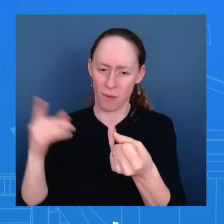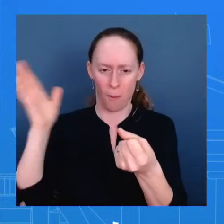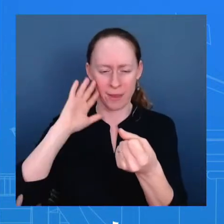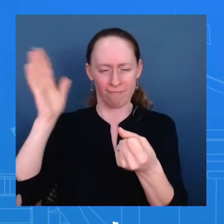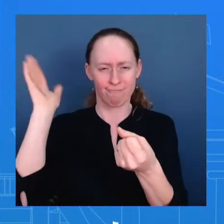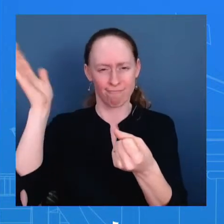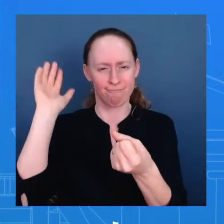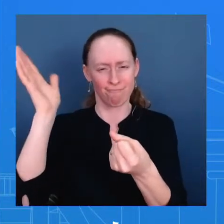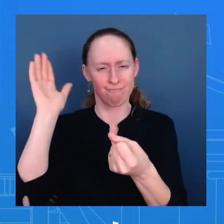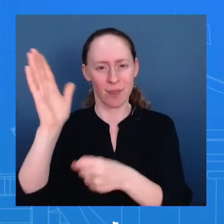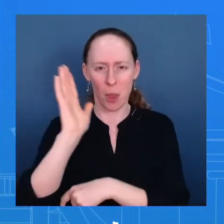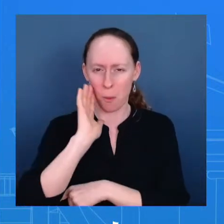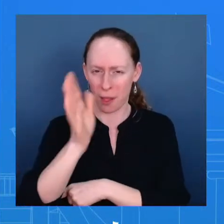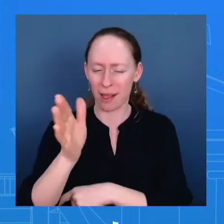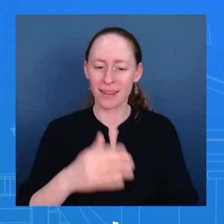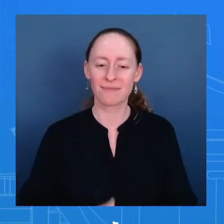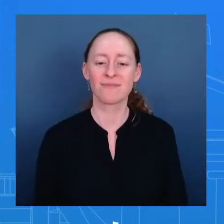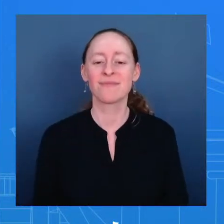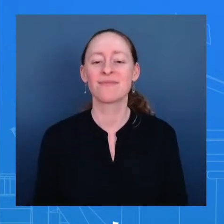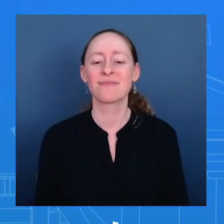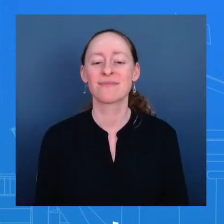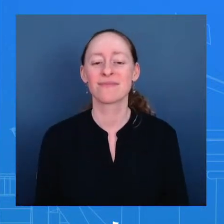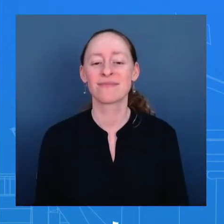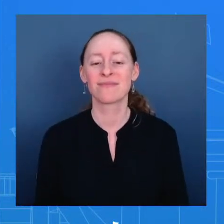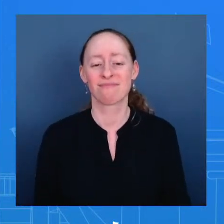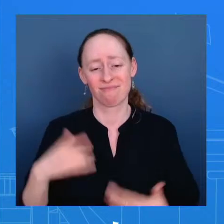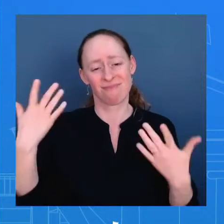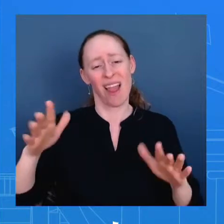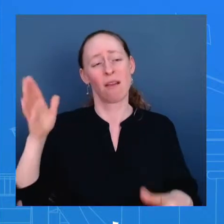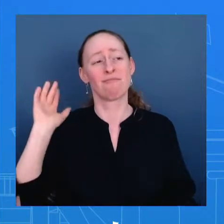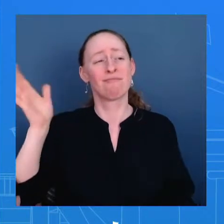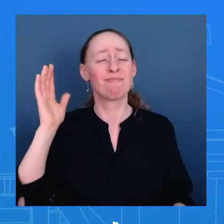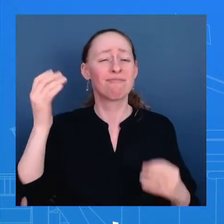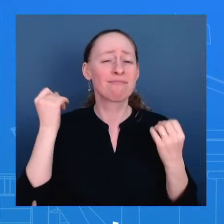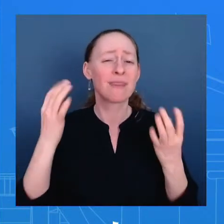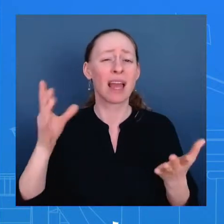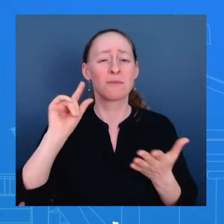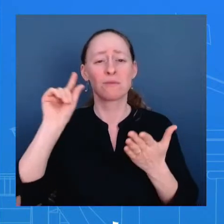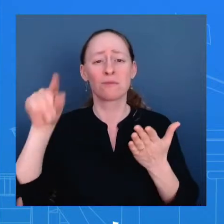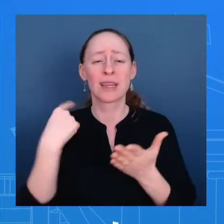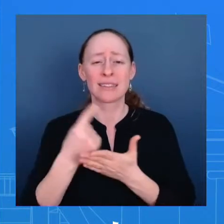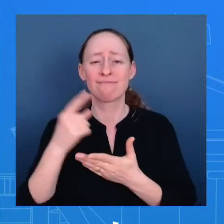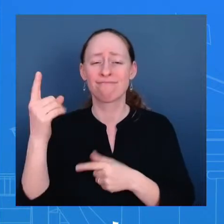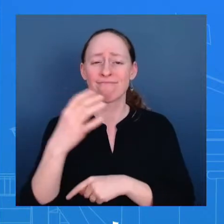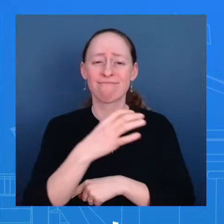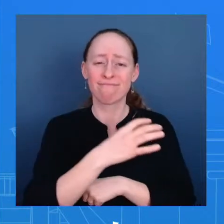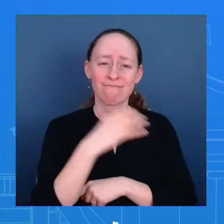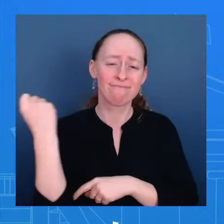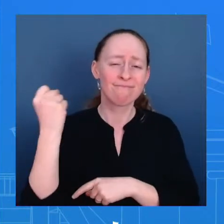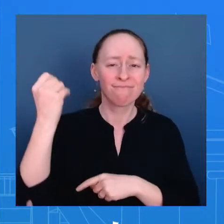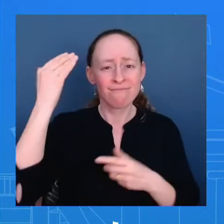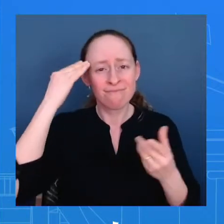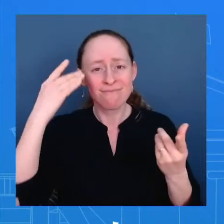But he's done this many times before. He's done -- he's done this when he's given commencement address as a senator, has done it, obviously,